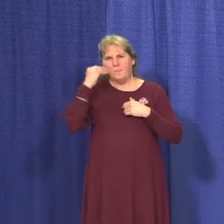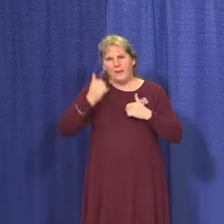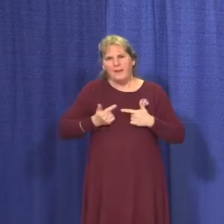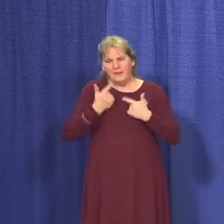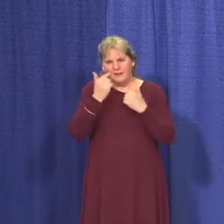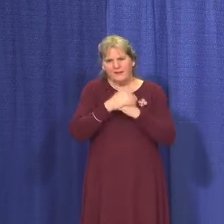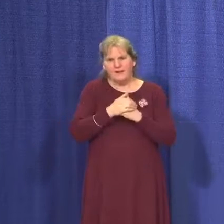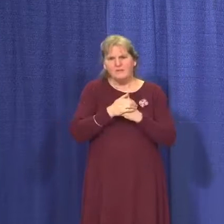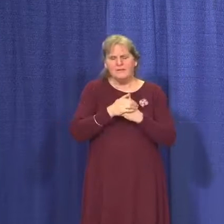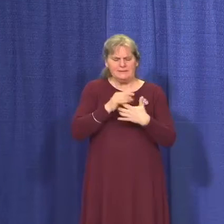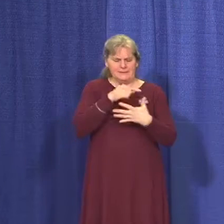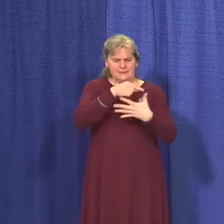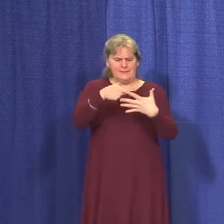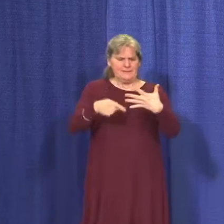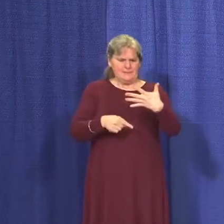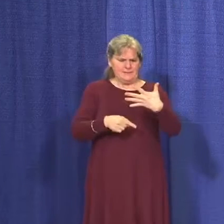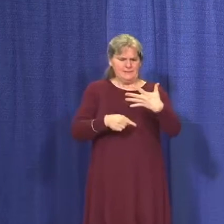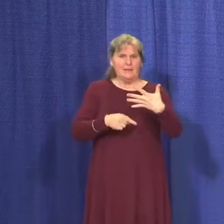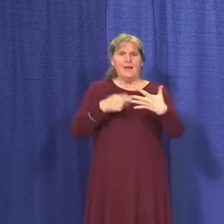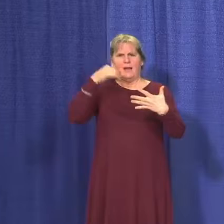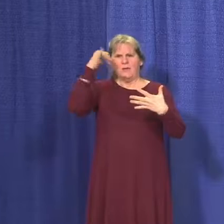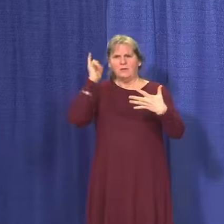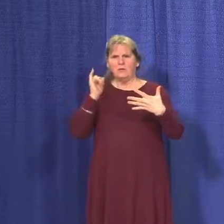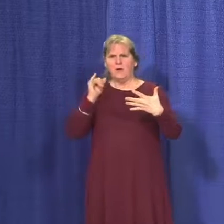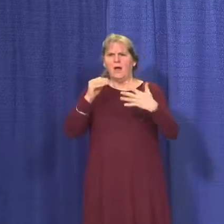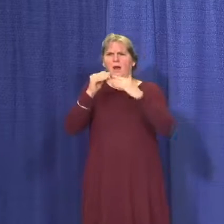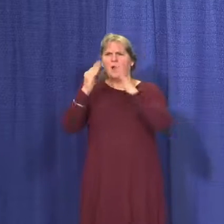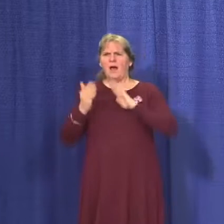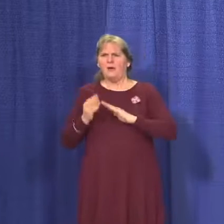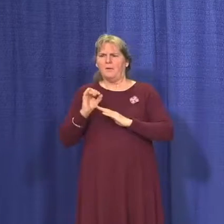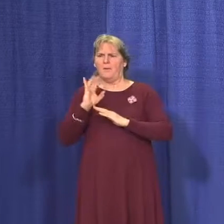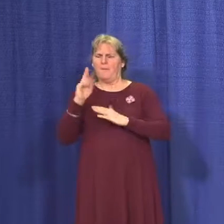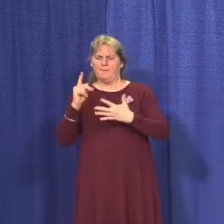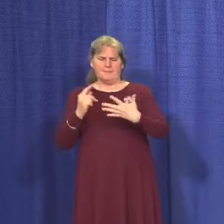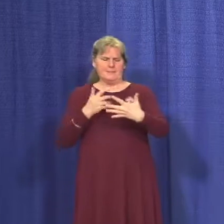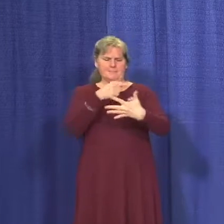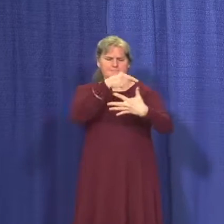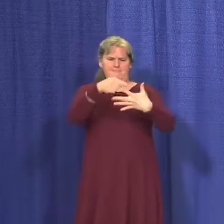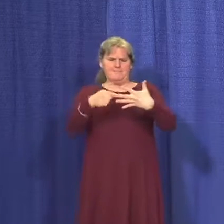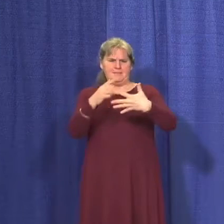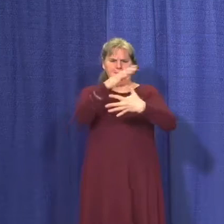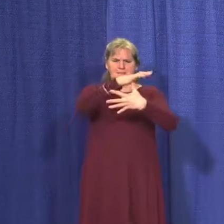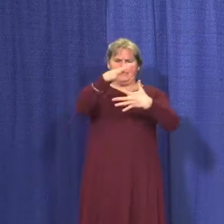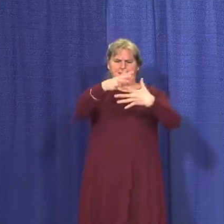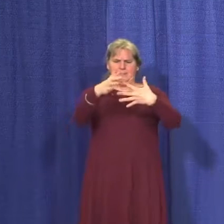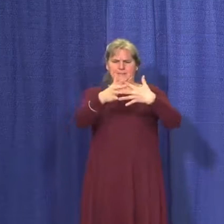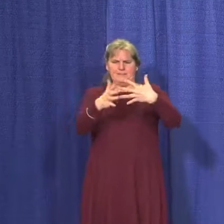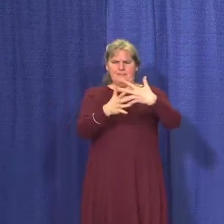have retooled the profile we have at the house incorporation to better align with our funding